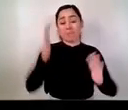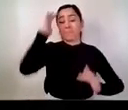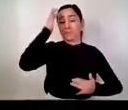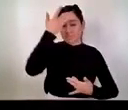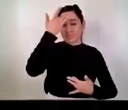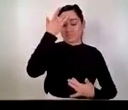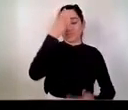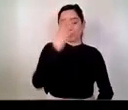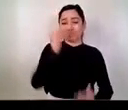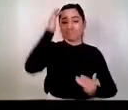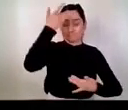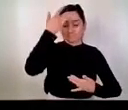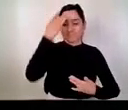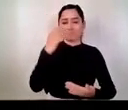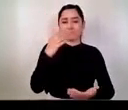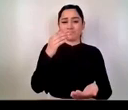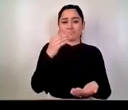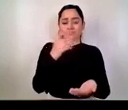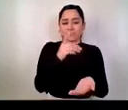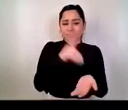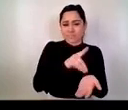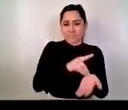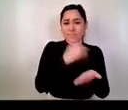Your family doctor or sleep specialists should be able to help you.